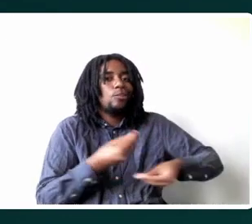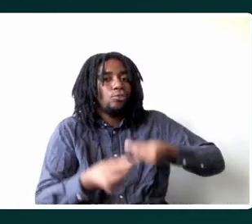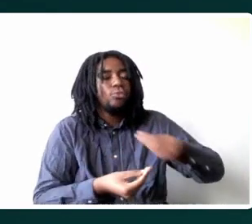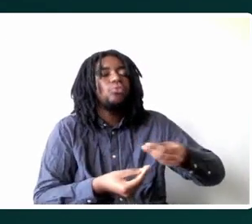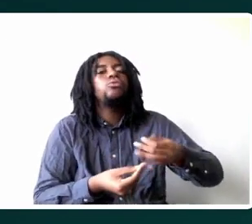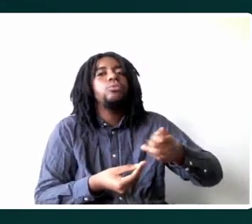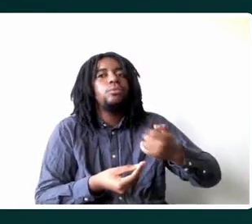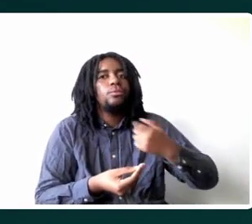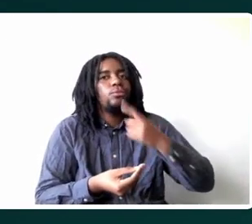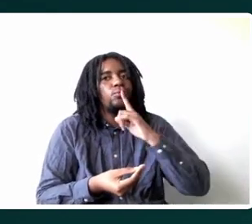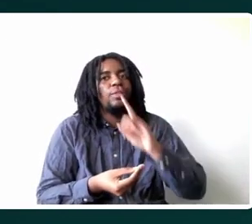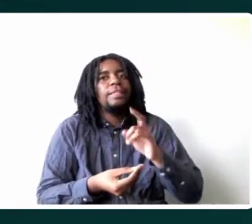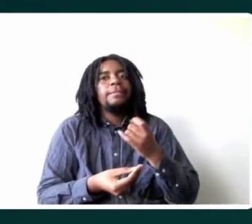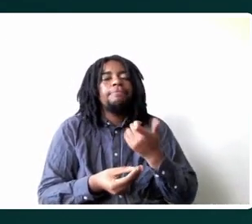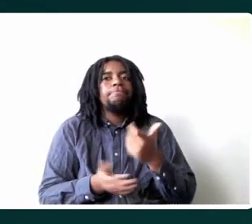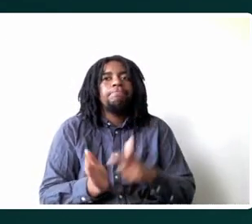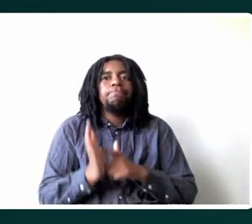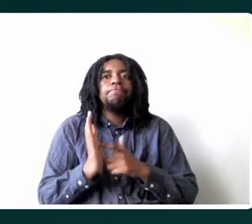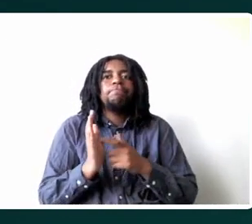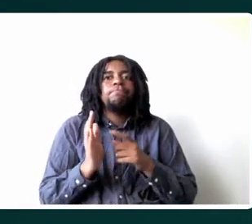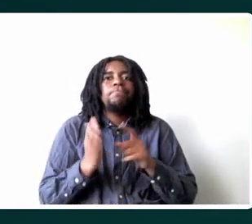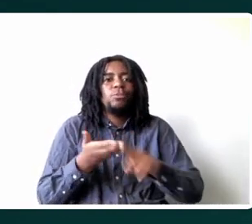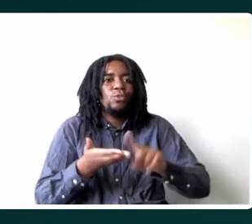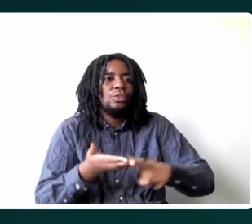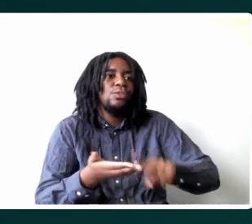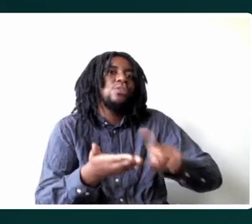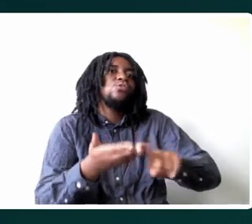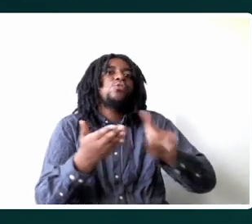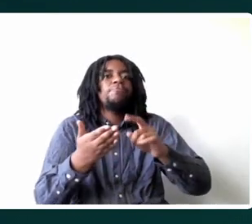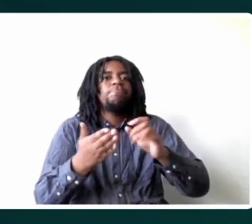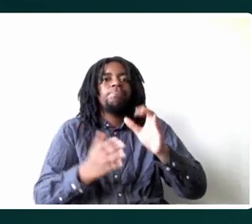doing the work of uncovering it and highlighting it. And I think that's